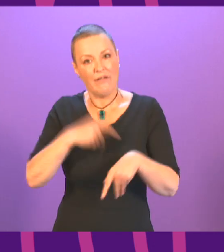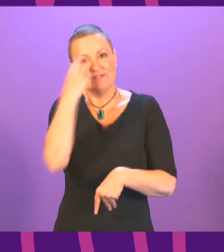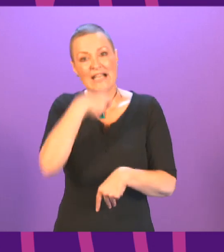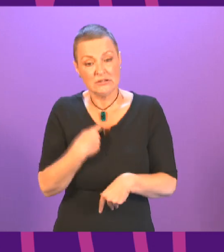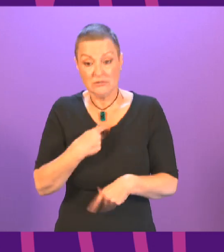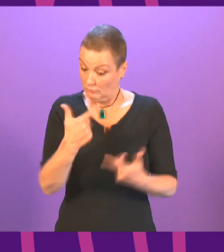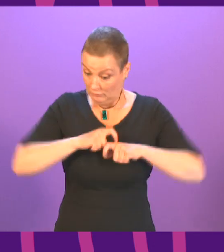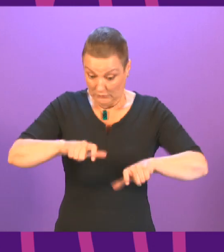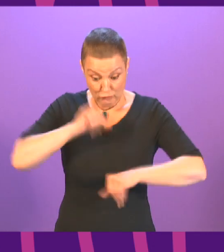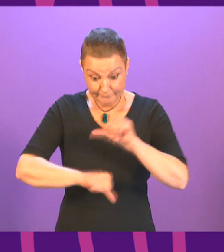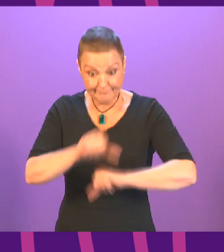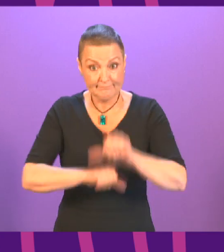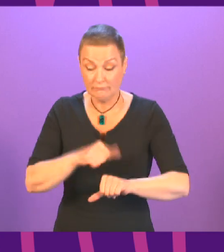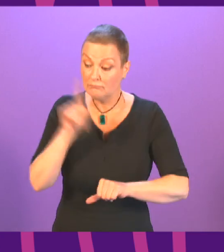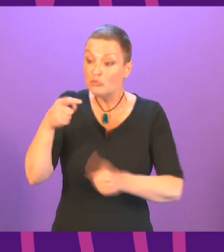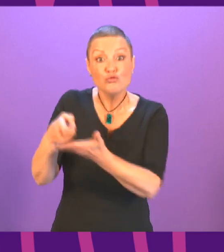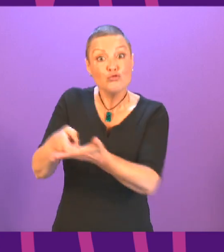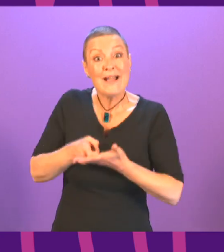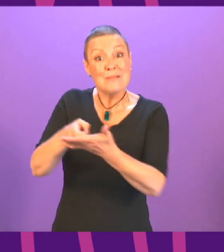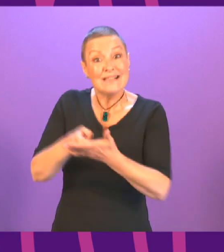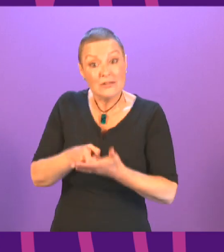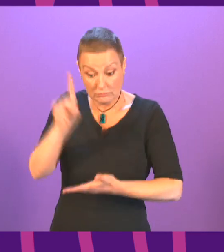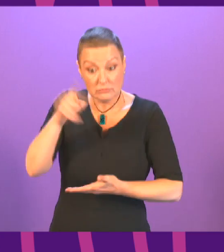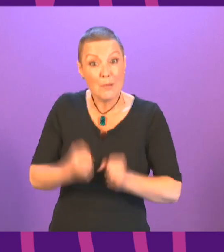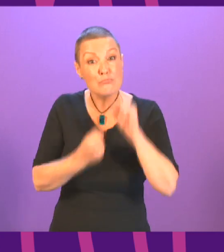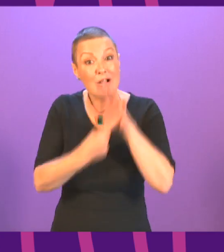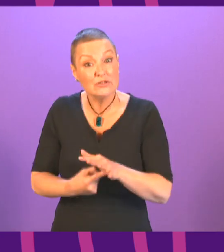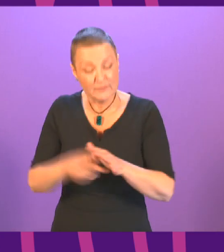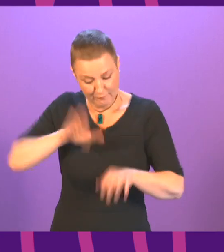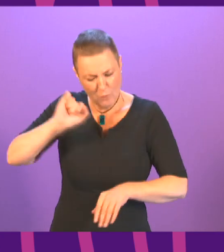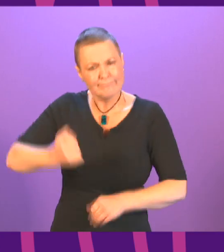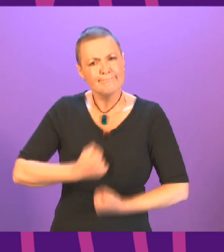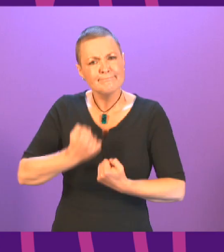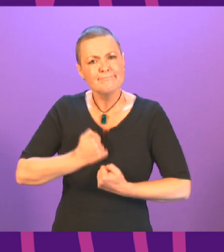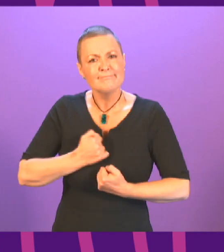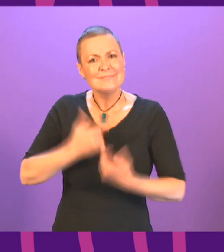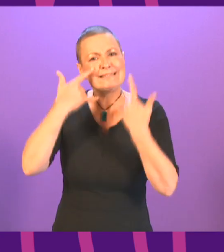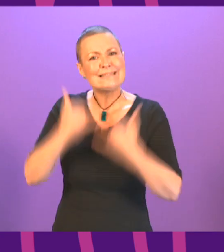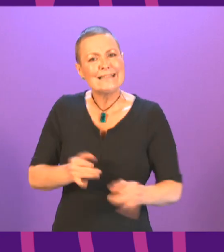We continue to move forward with the recommendations and the priorities that are set out in our